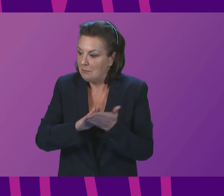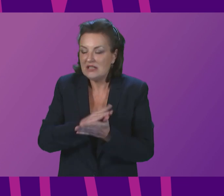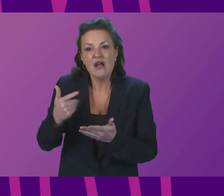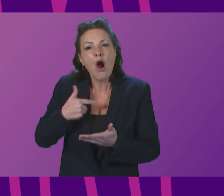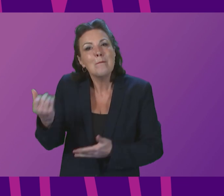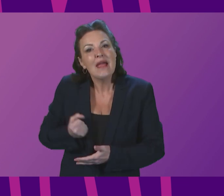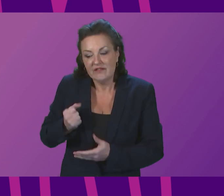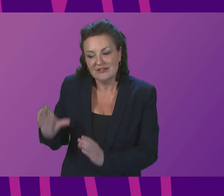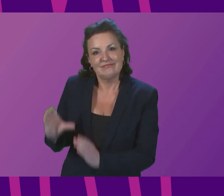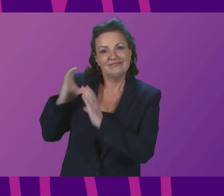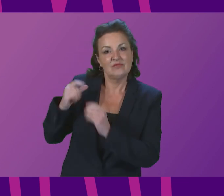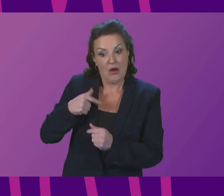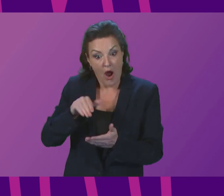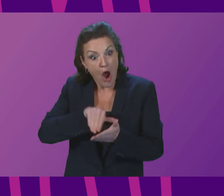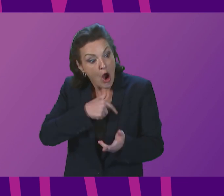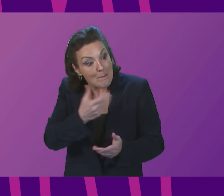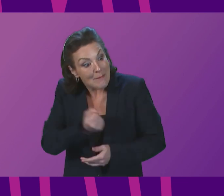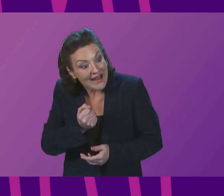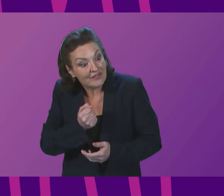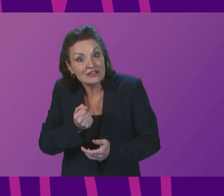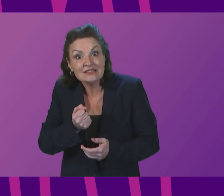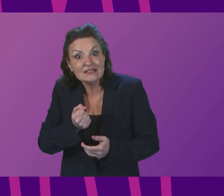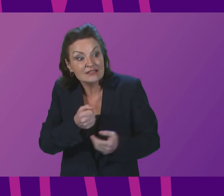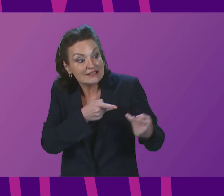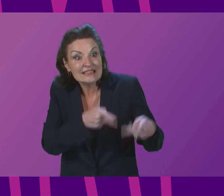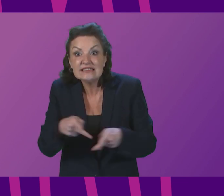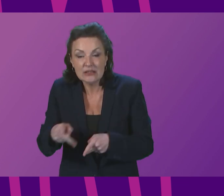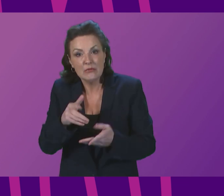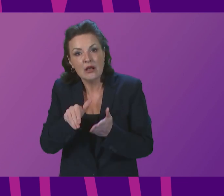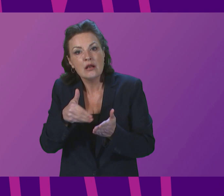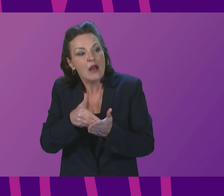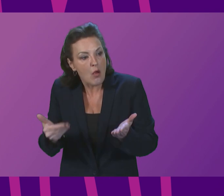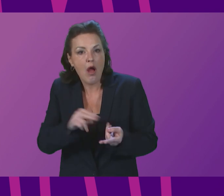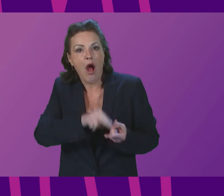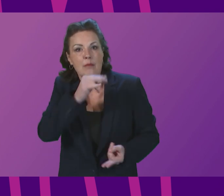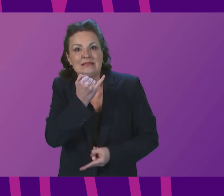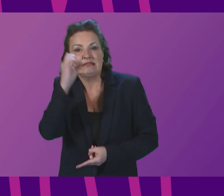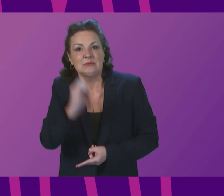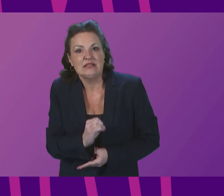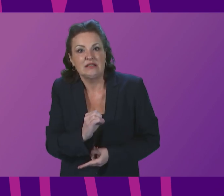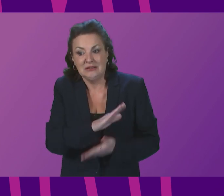by 6 per cent. The failure to do so south of the border is having the biggest impact on low-income families.